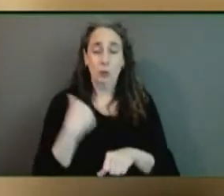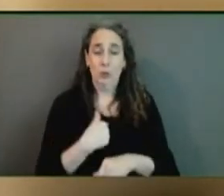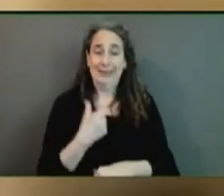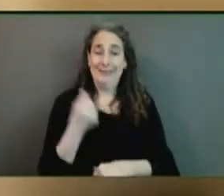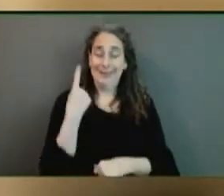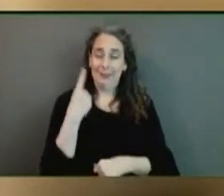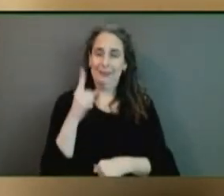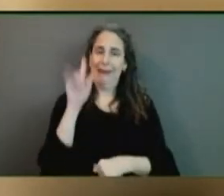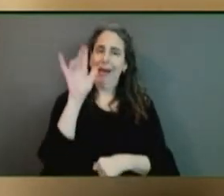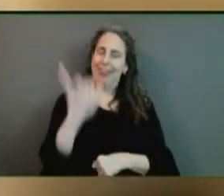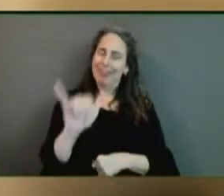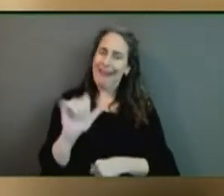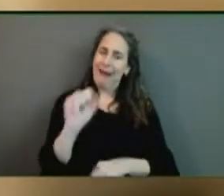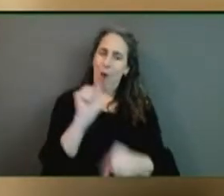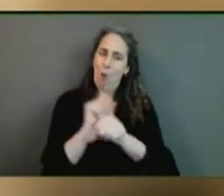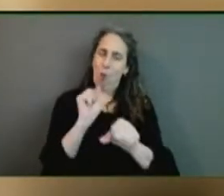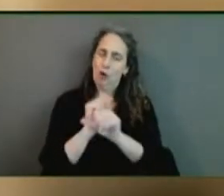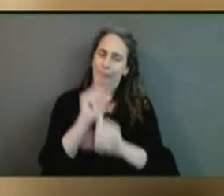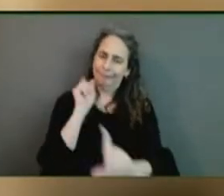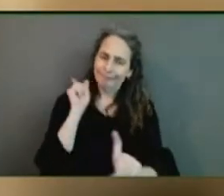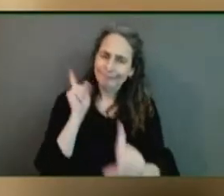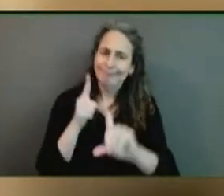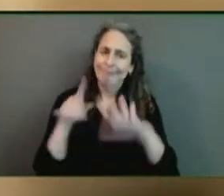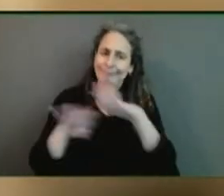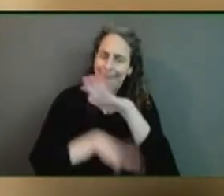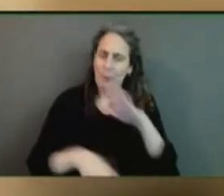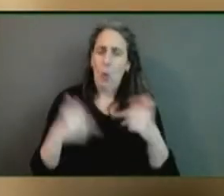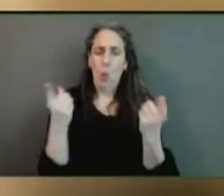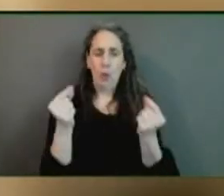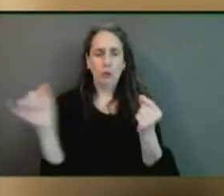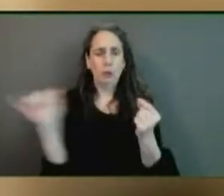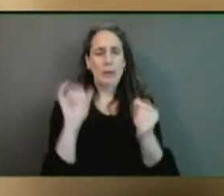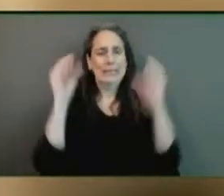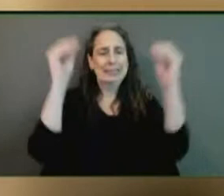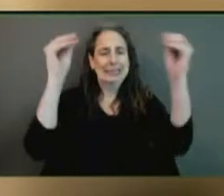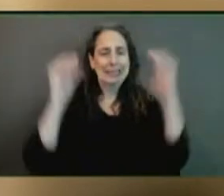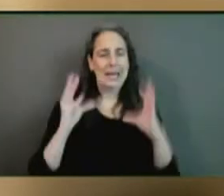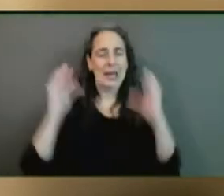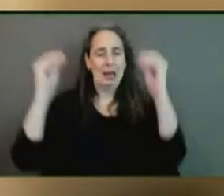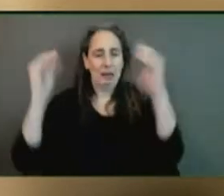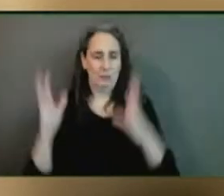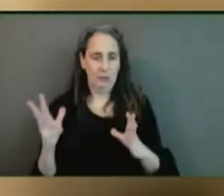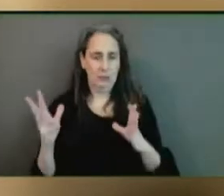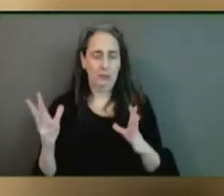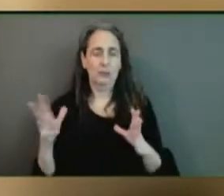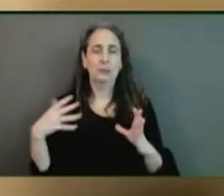certainly we understand tha that work is really at the heart